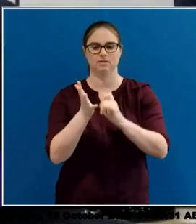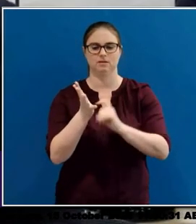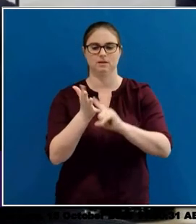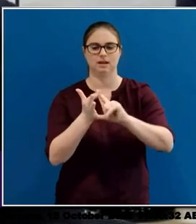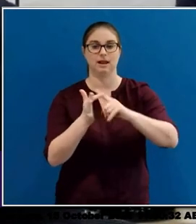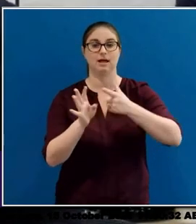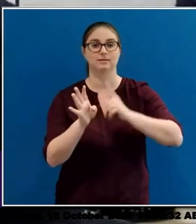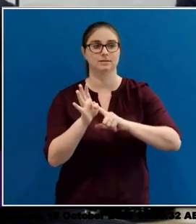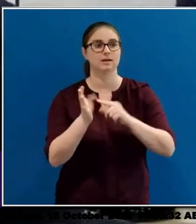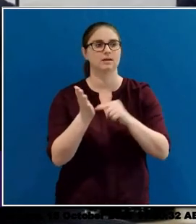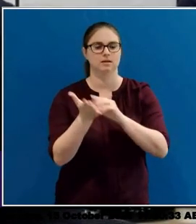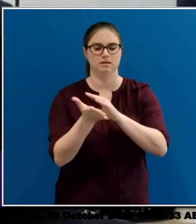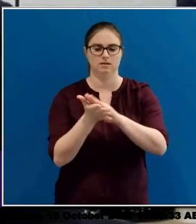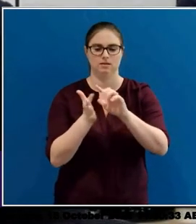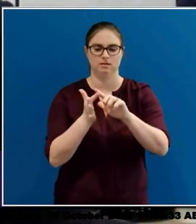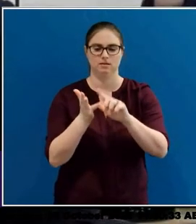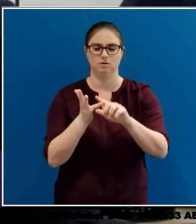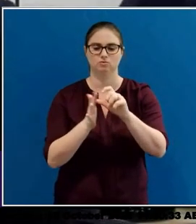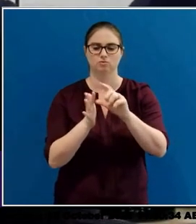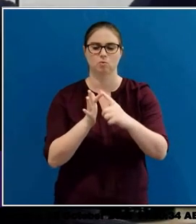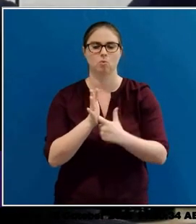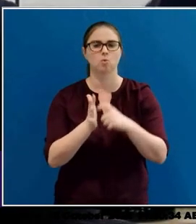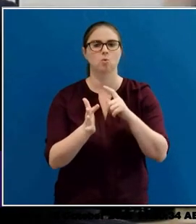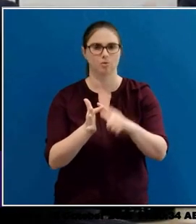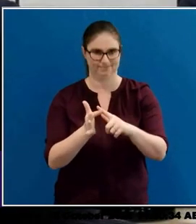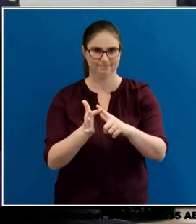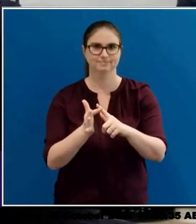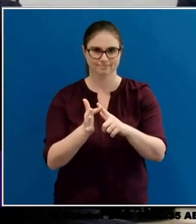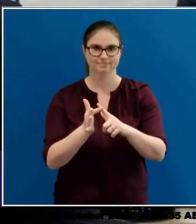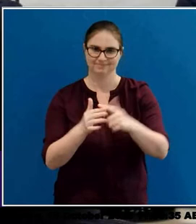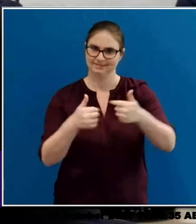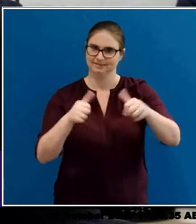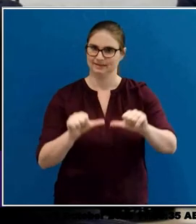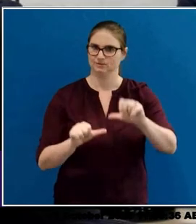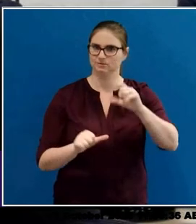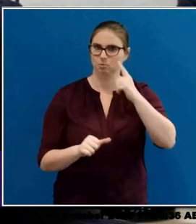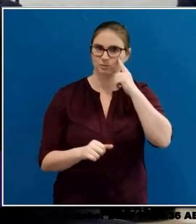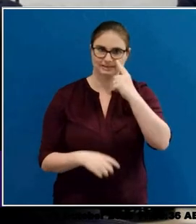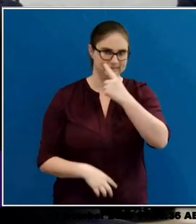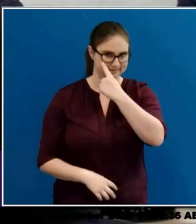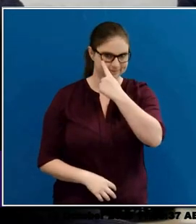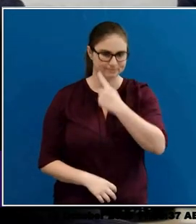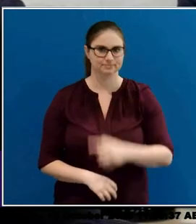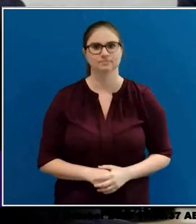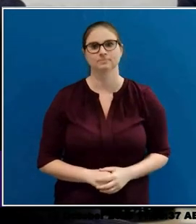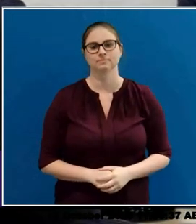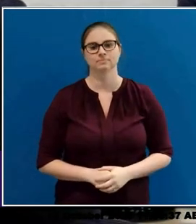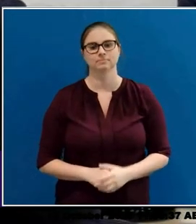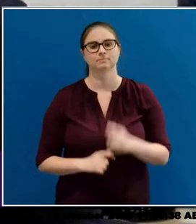I tender that statement and ask it be marked Exhibit 7.164 and the annexures